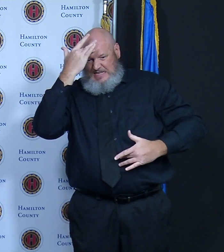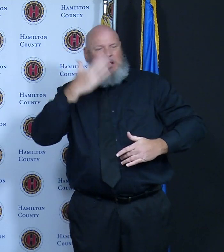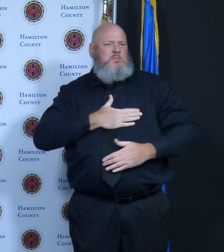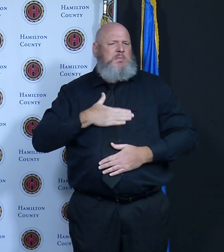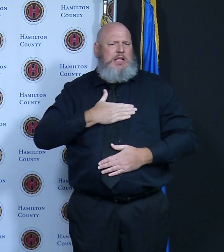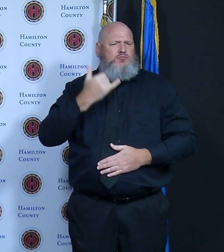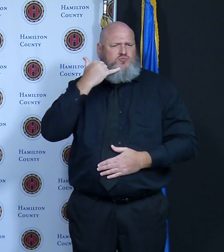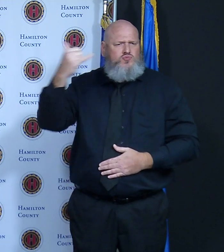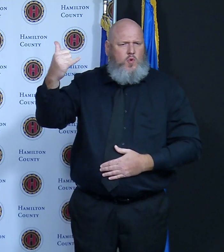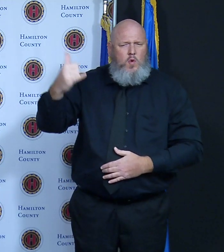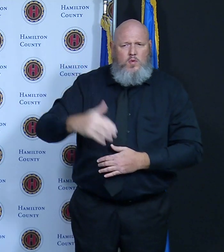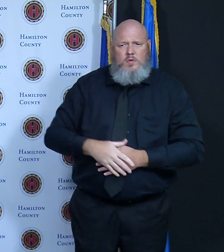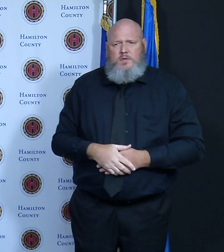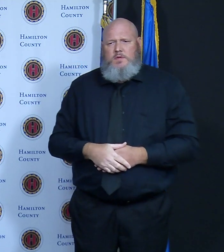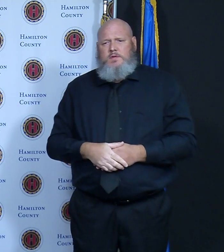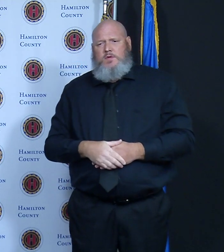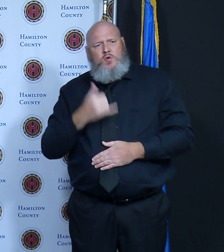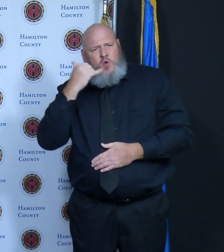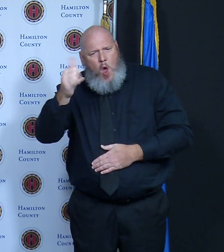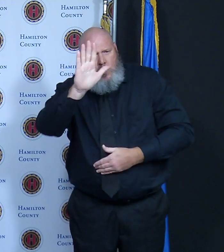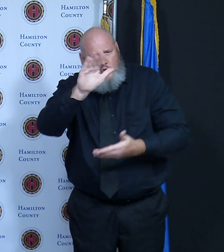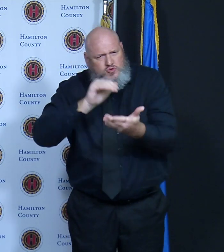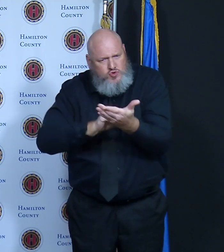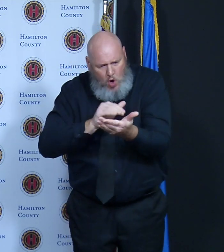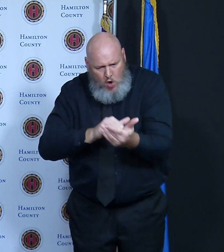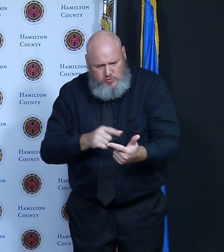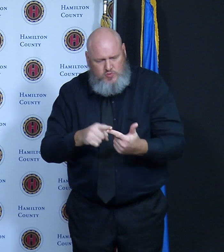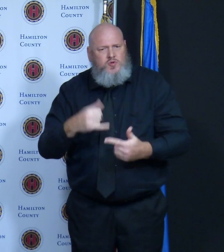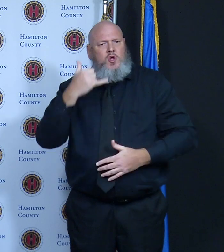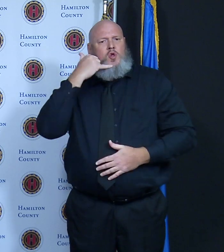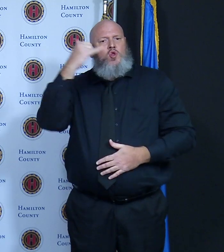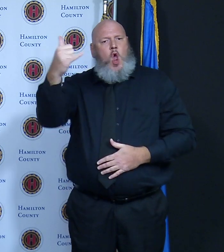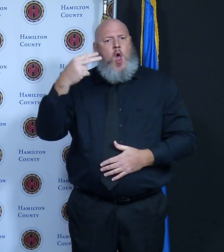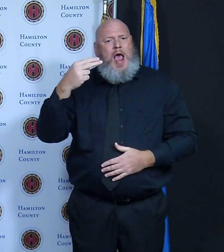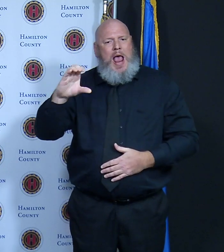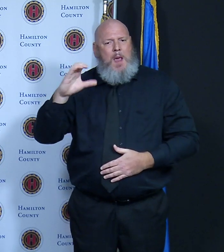this point but please follow those so that we do not overwhelm our local